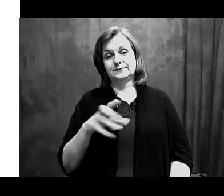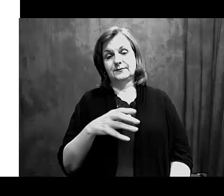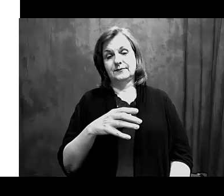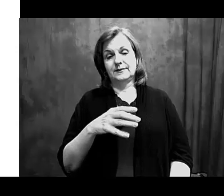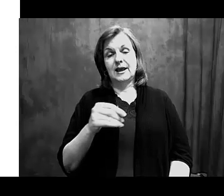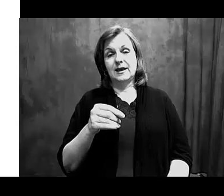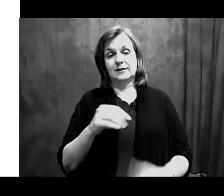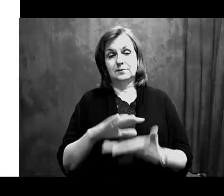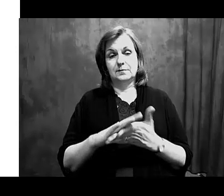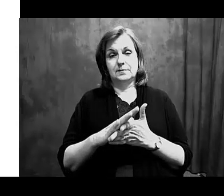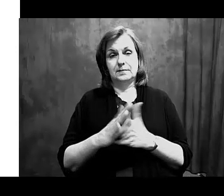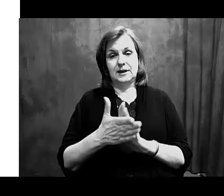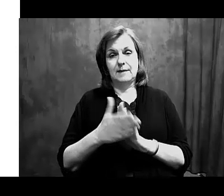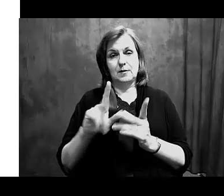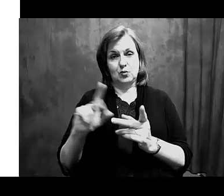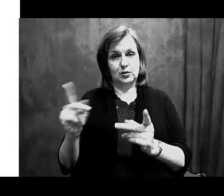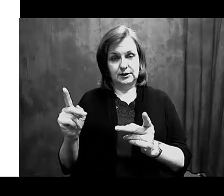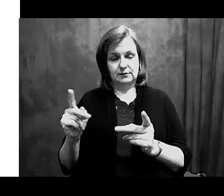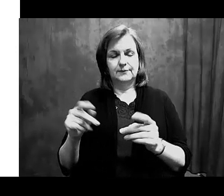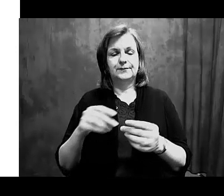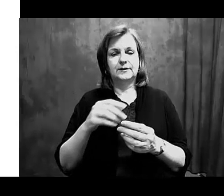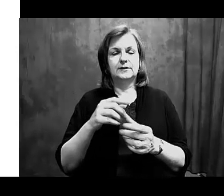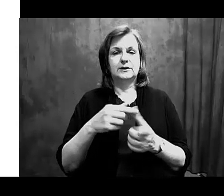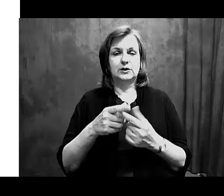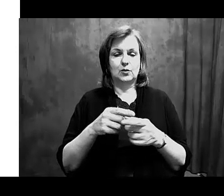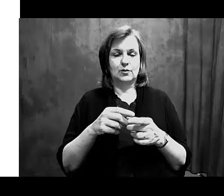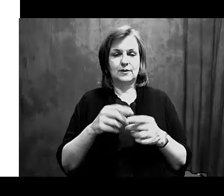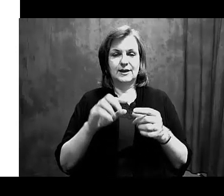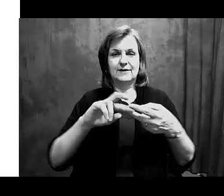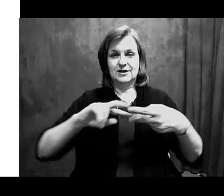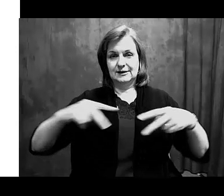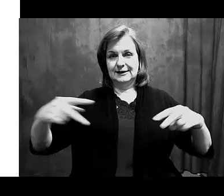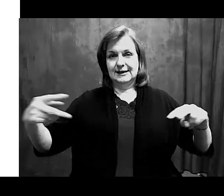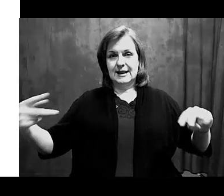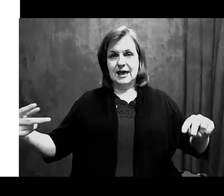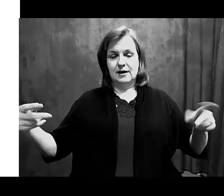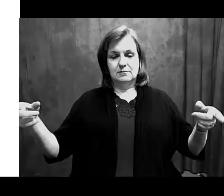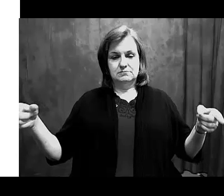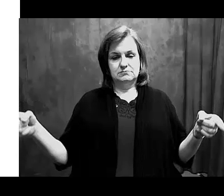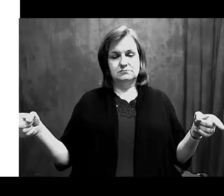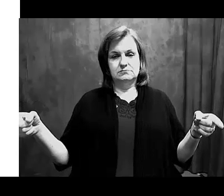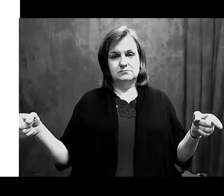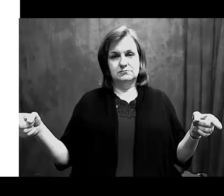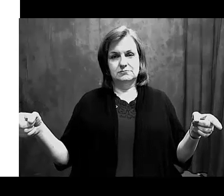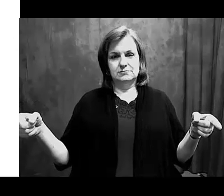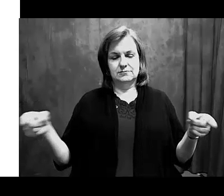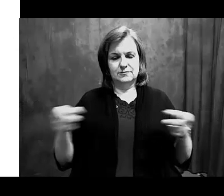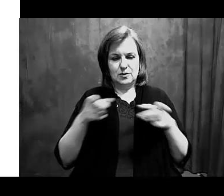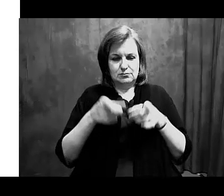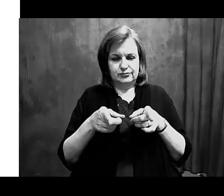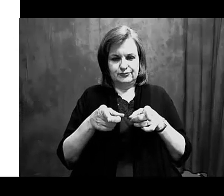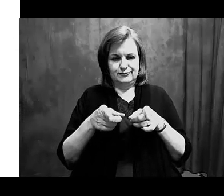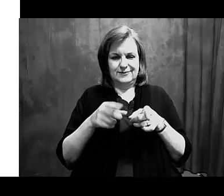and turned into proteins so we take our DNA